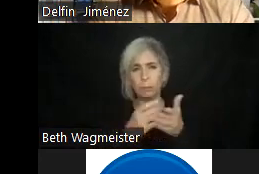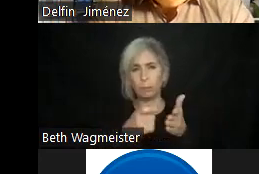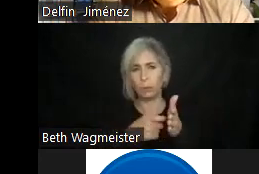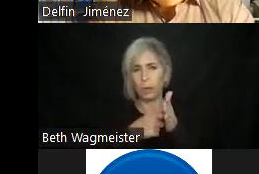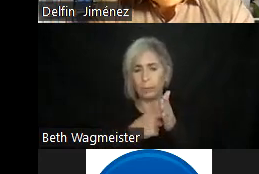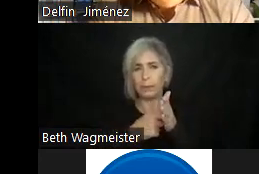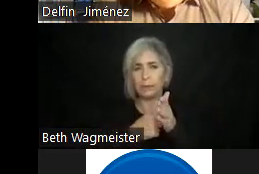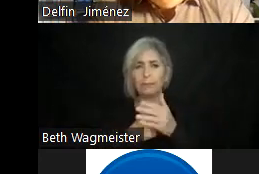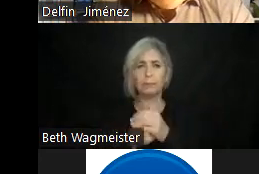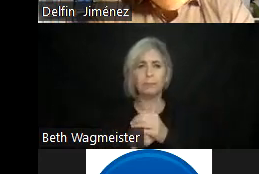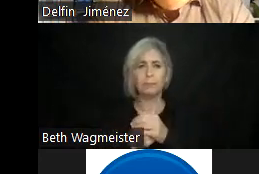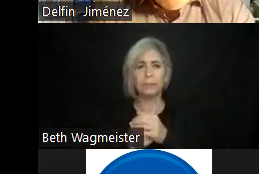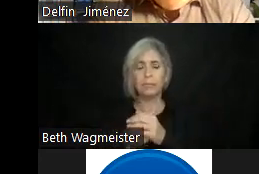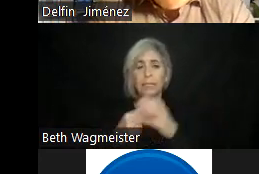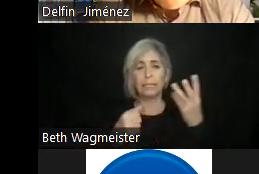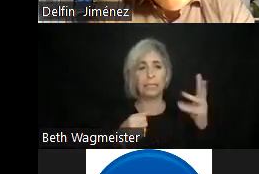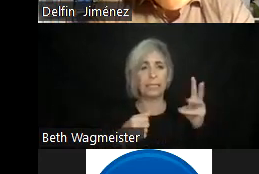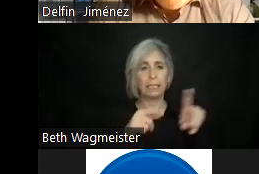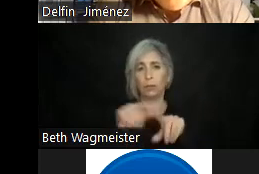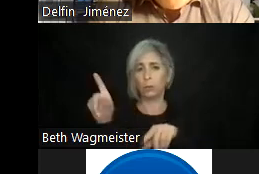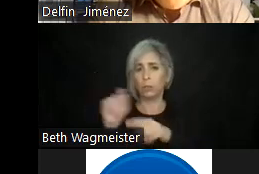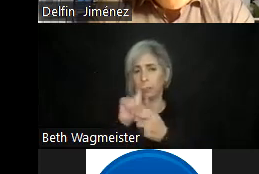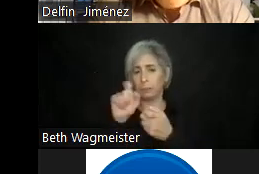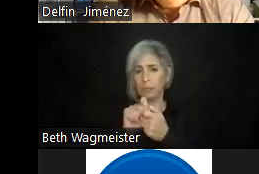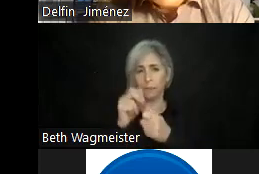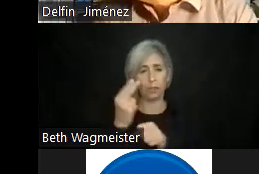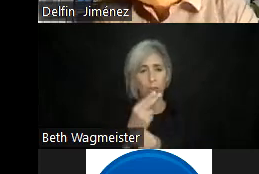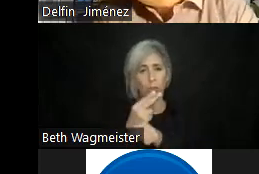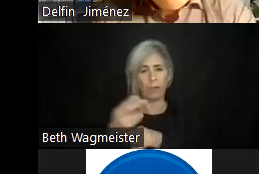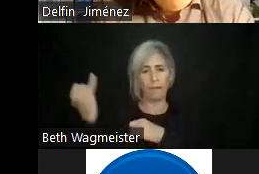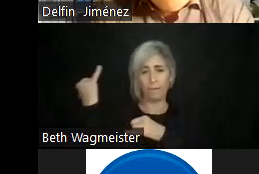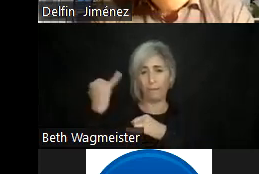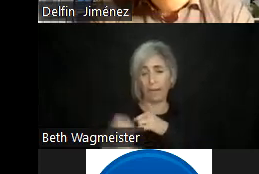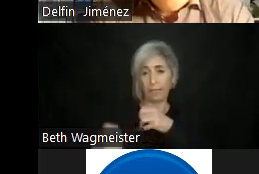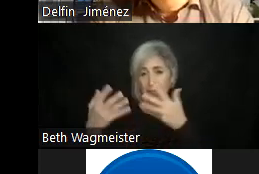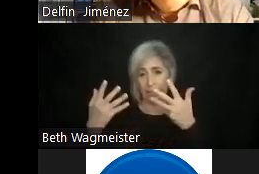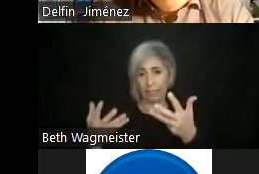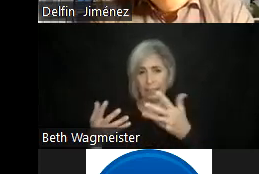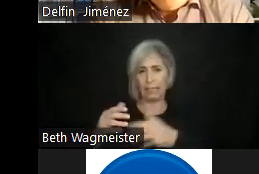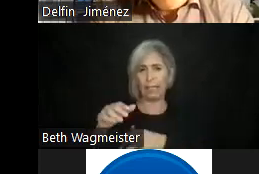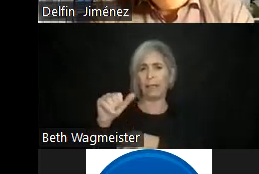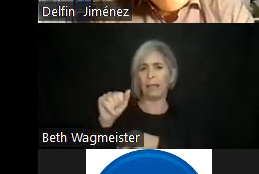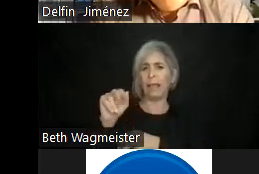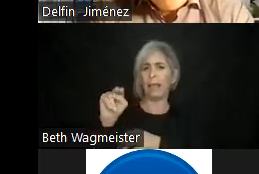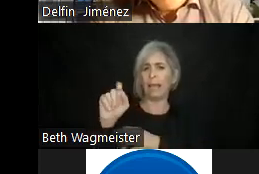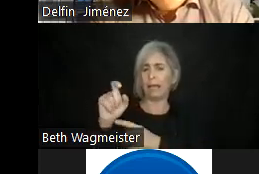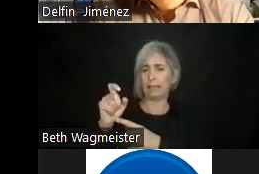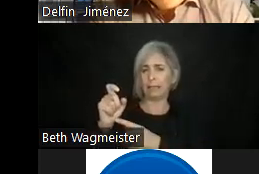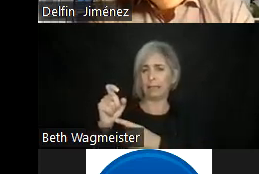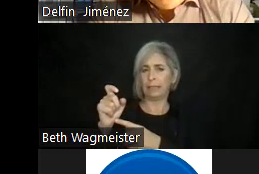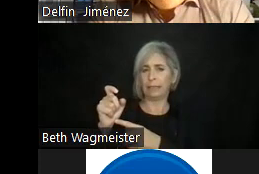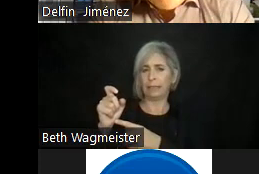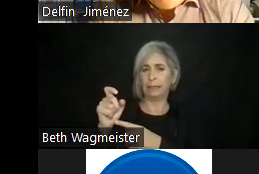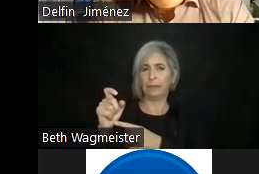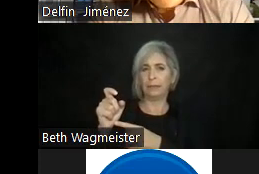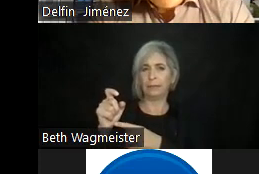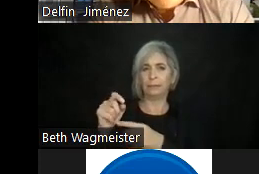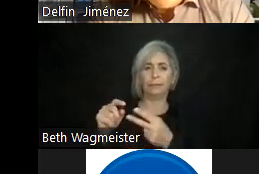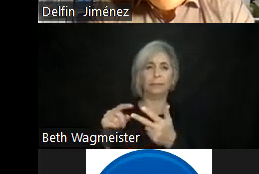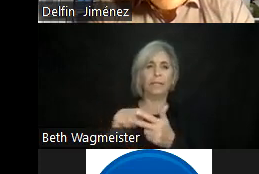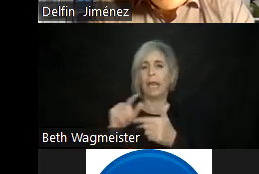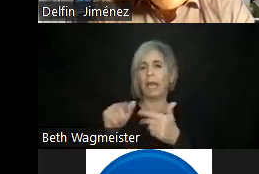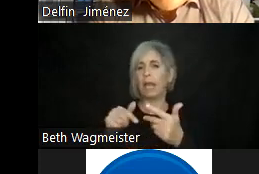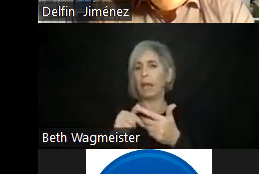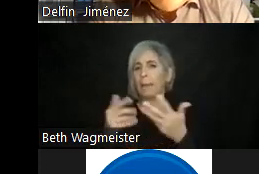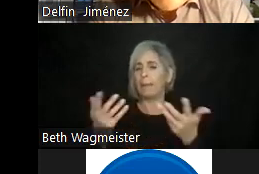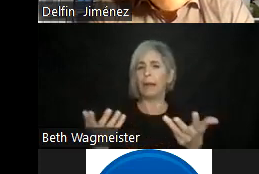the specific uses. And finally, the annexes. About fire, about management and maintenance